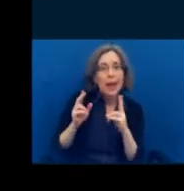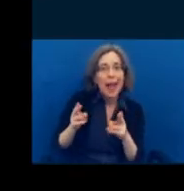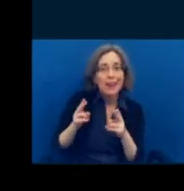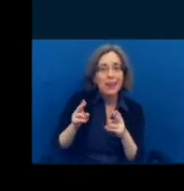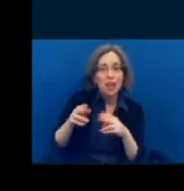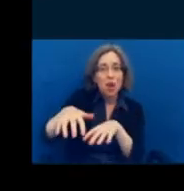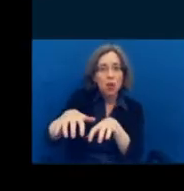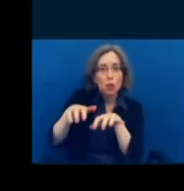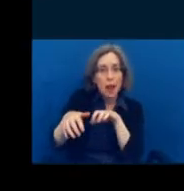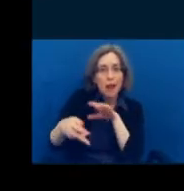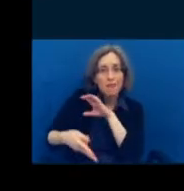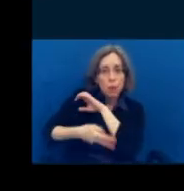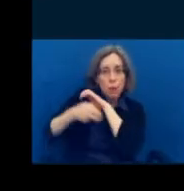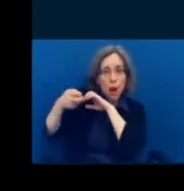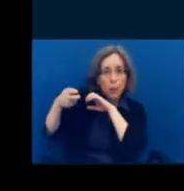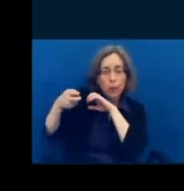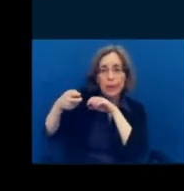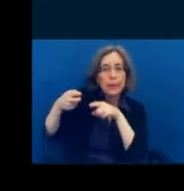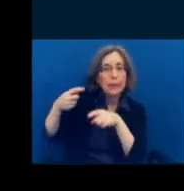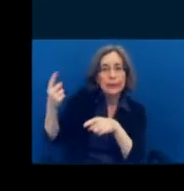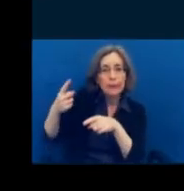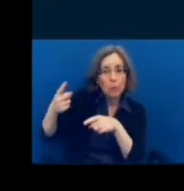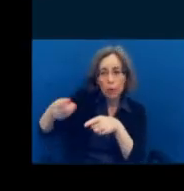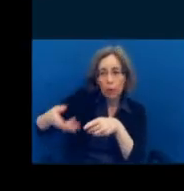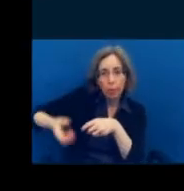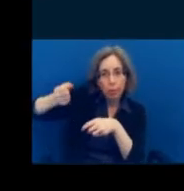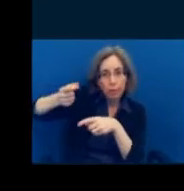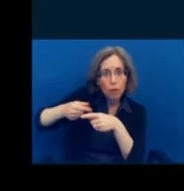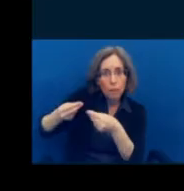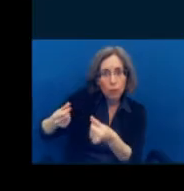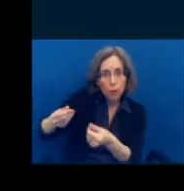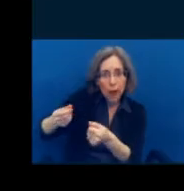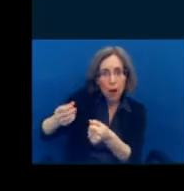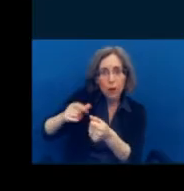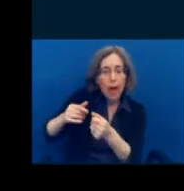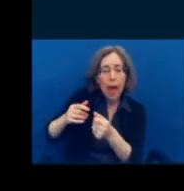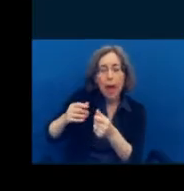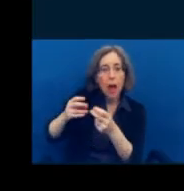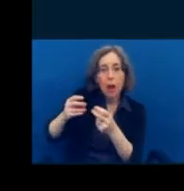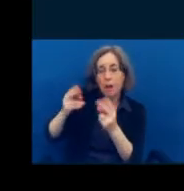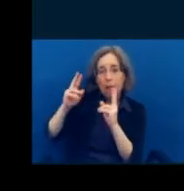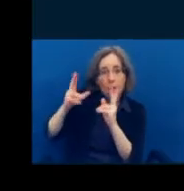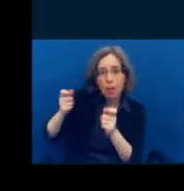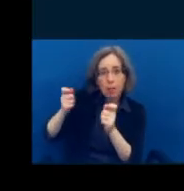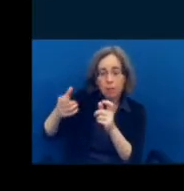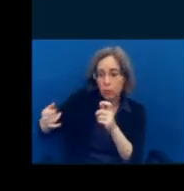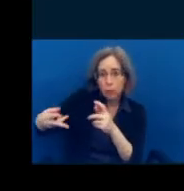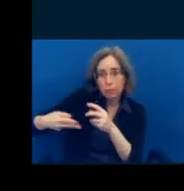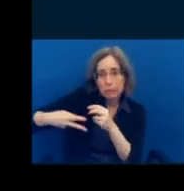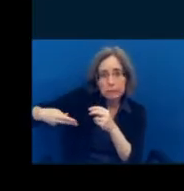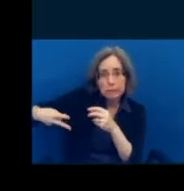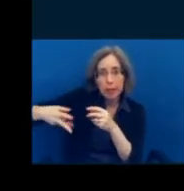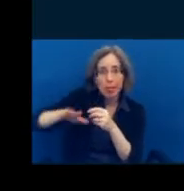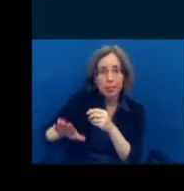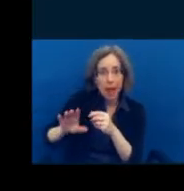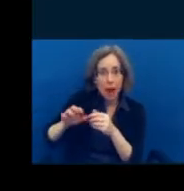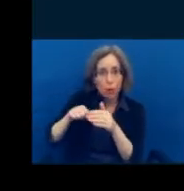TAKEN OUT OF THE GROUND AND THEY CUT OUT HER REPRODUCTIVE ORGAN, IT IS A MORE DIRECTLY OF A LONG STANDING PHILOSOPHY